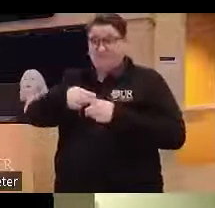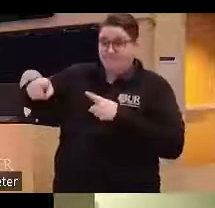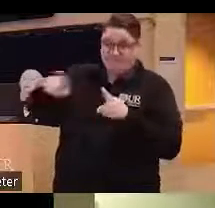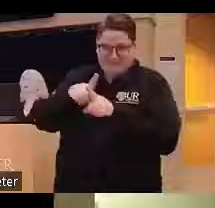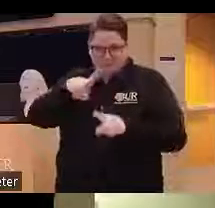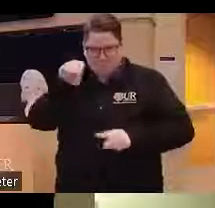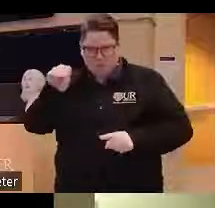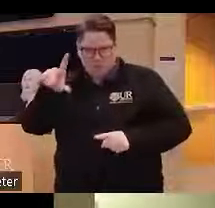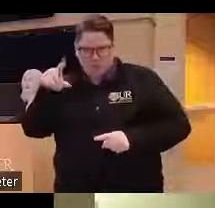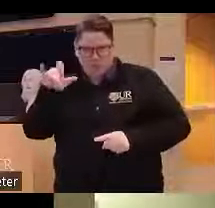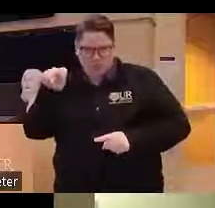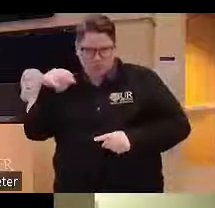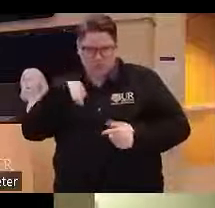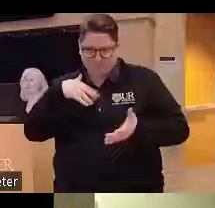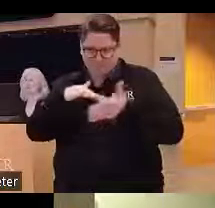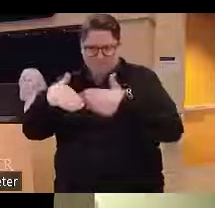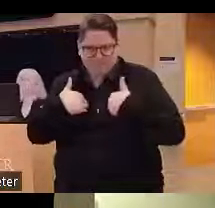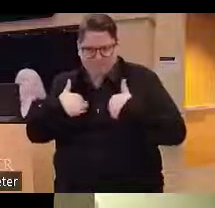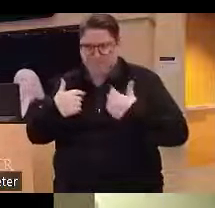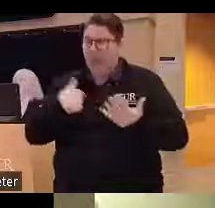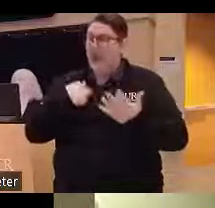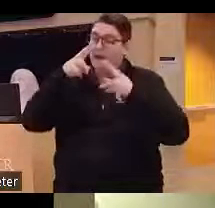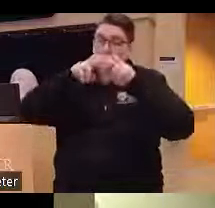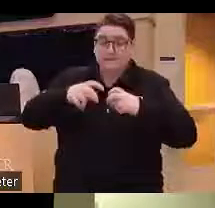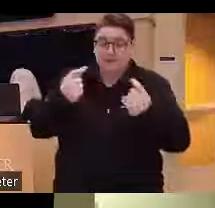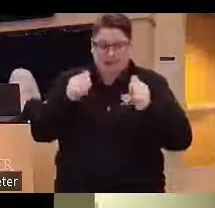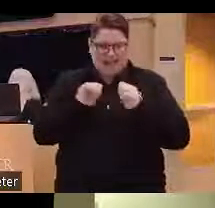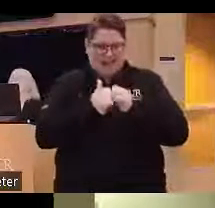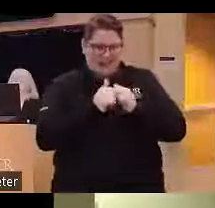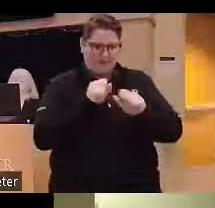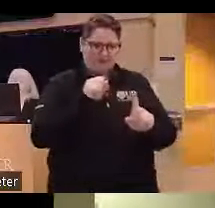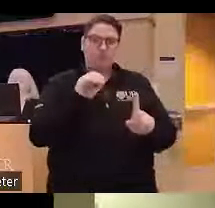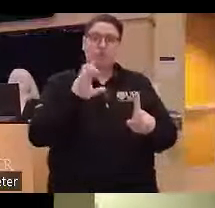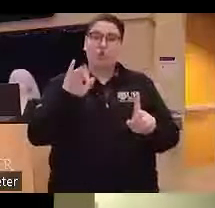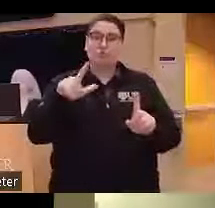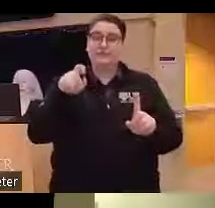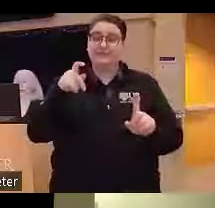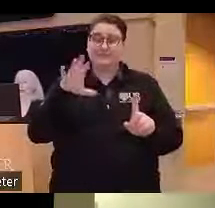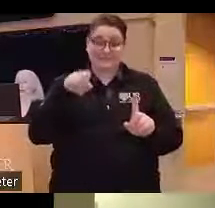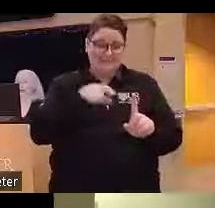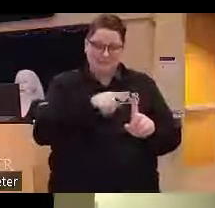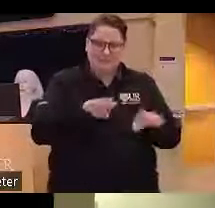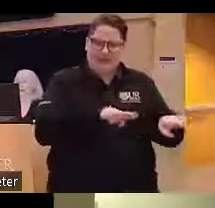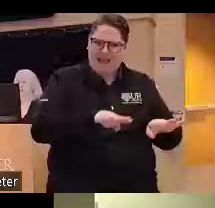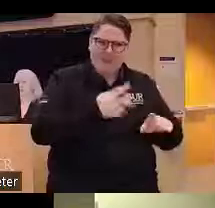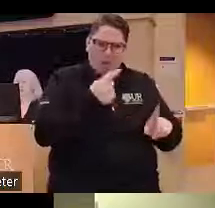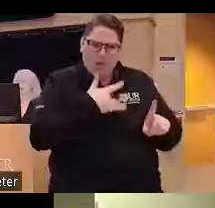the behavior of a social species um and I'll explain to you shortly why I focused at one point